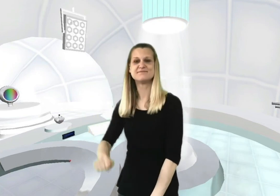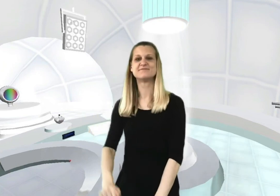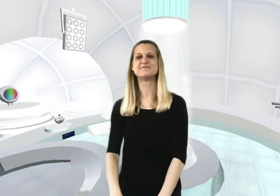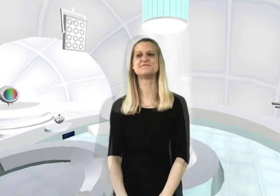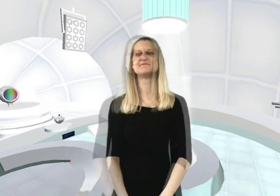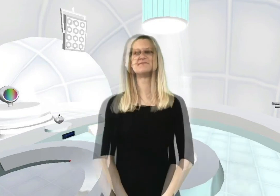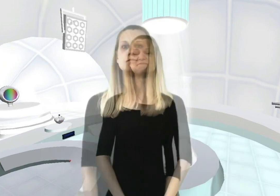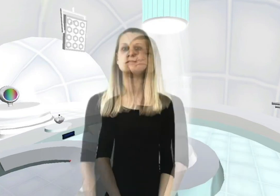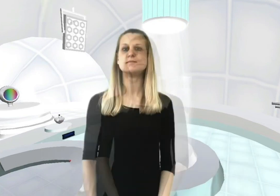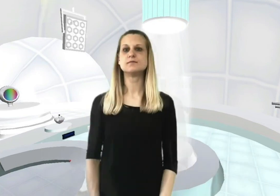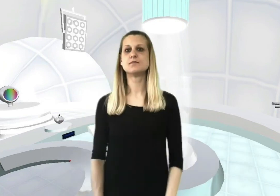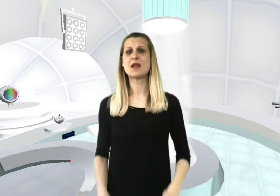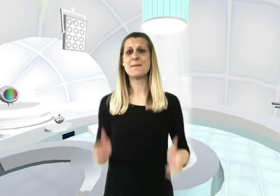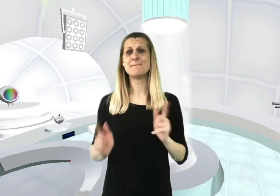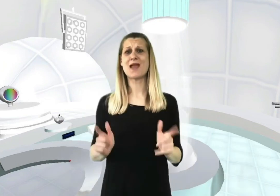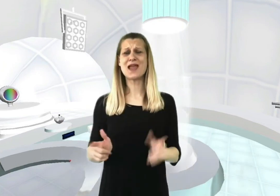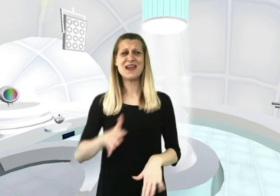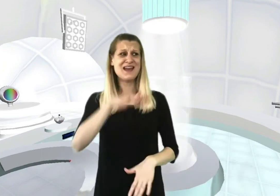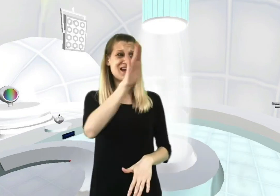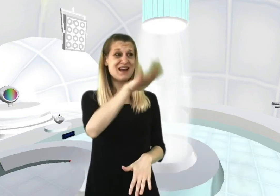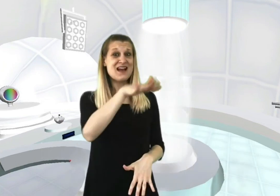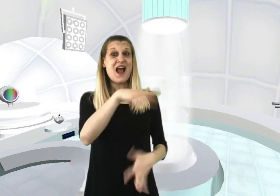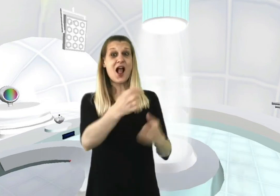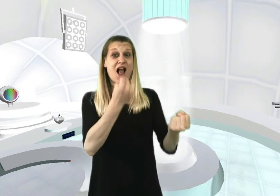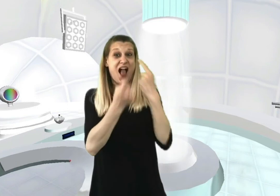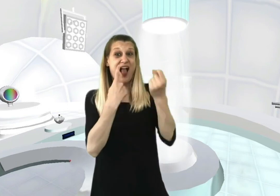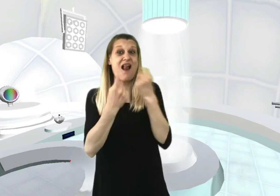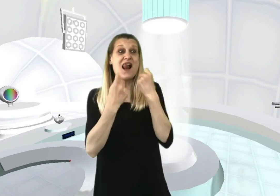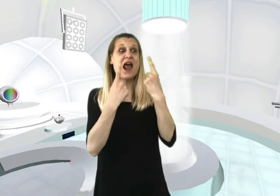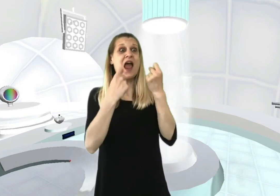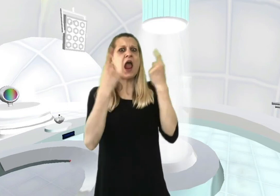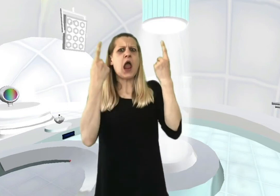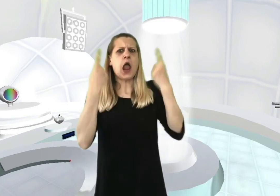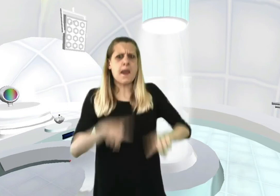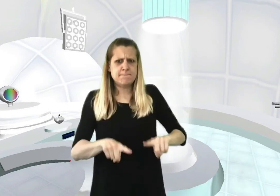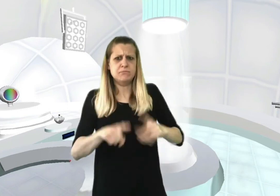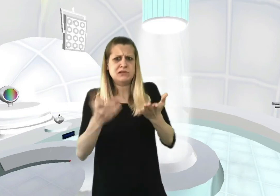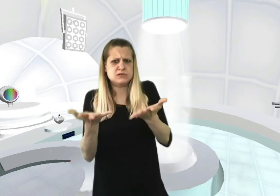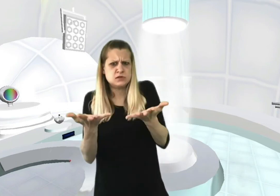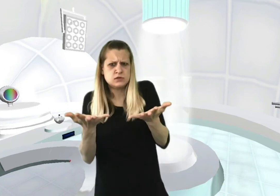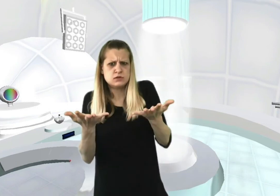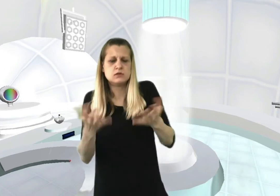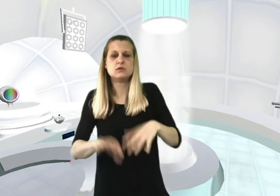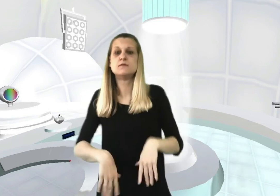"And what will that do to him?" asked Mr. Teavee anxiously.